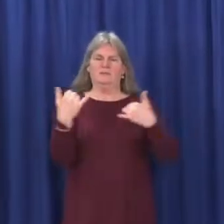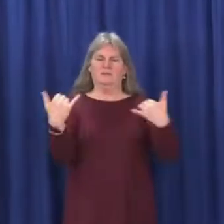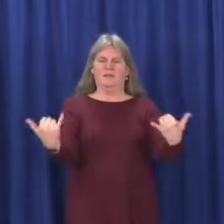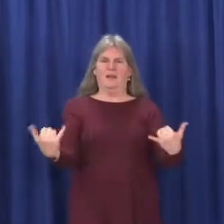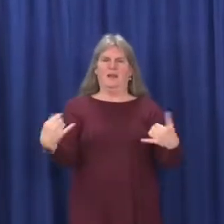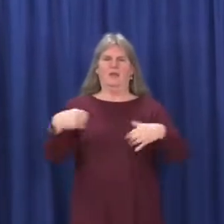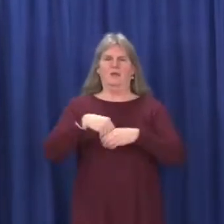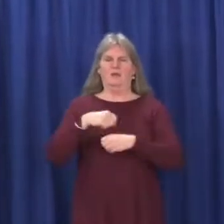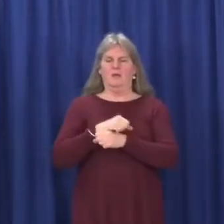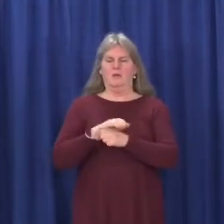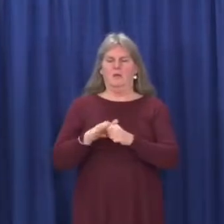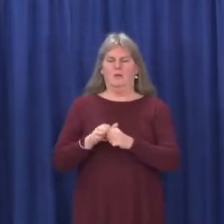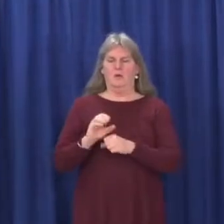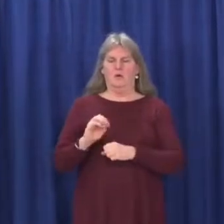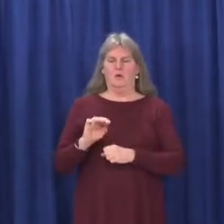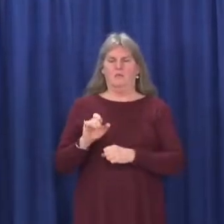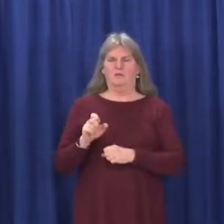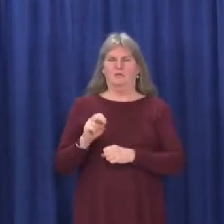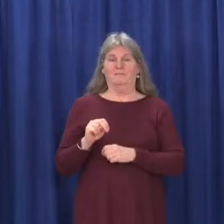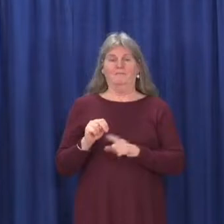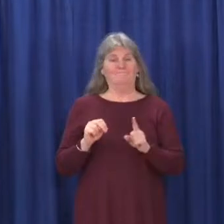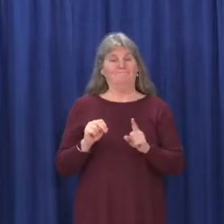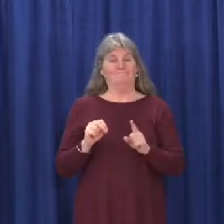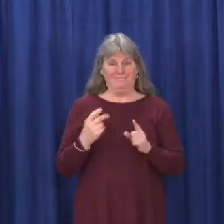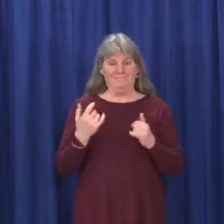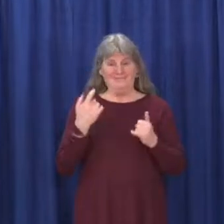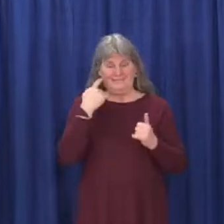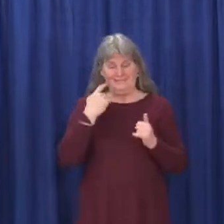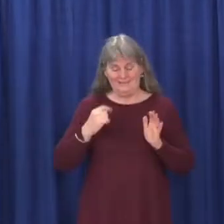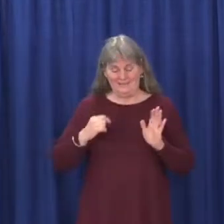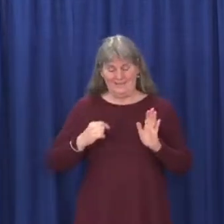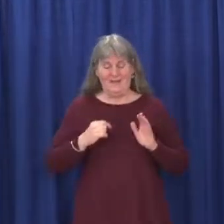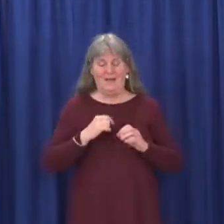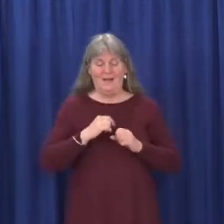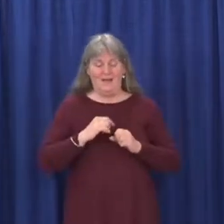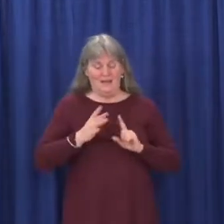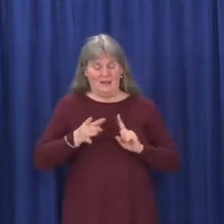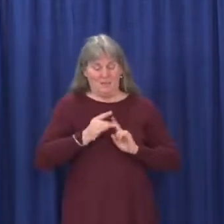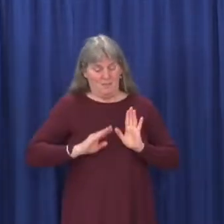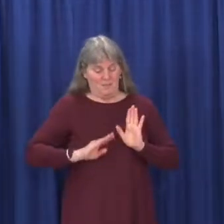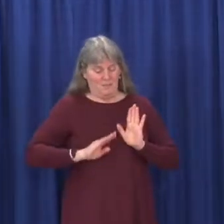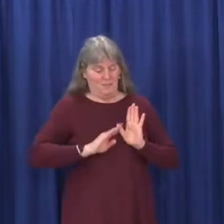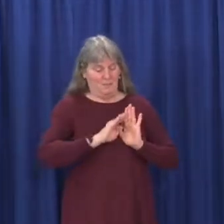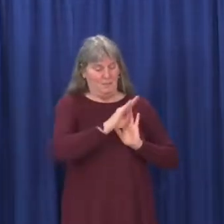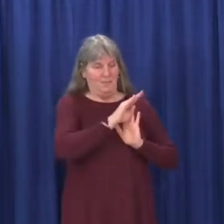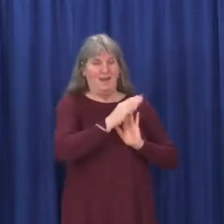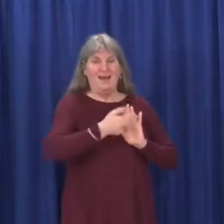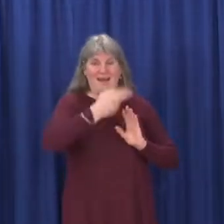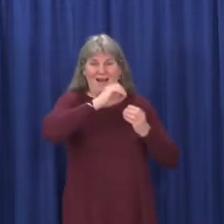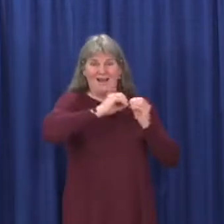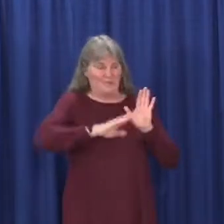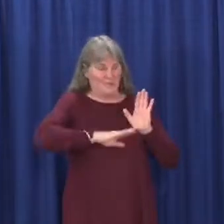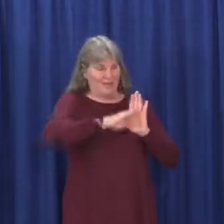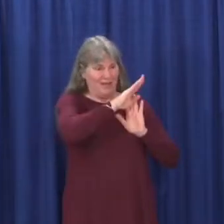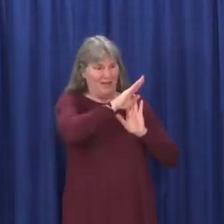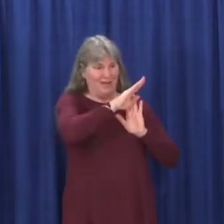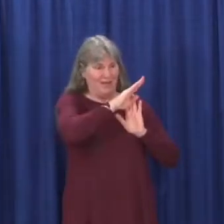We've come up a very steep slope, to get to where we're at. We have very high case counts. I know if you look at that curve, it's gone down.